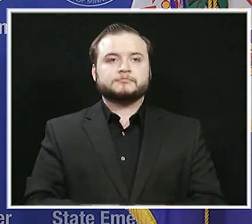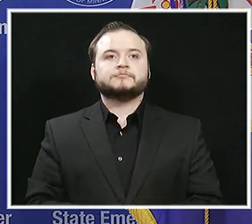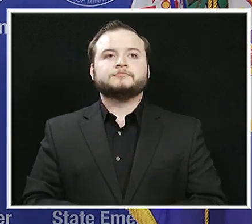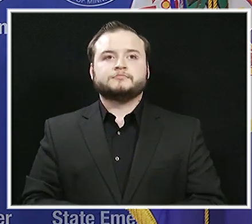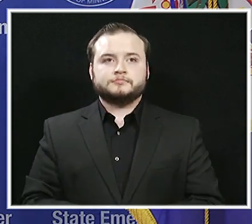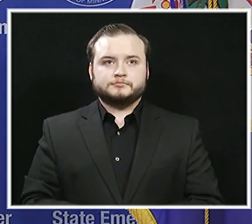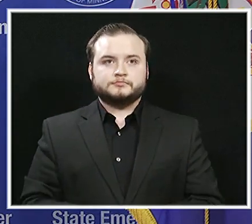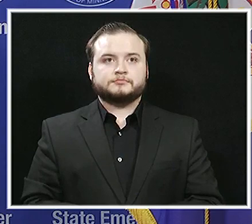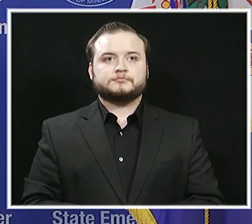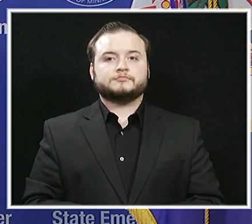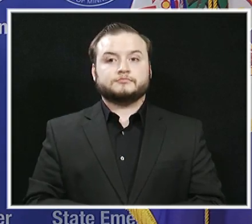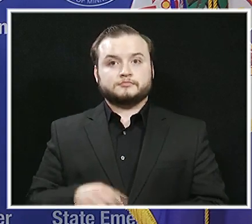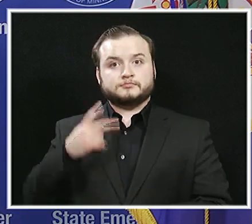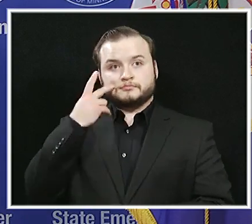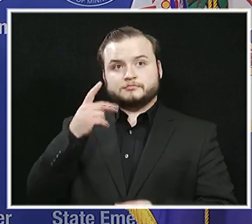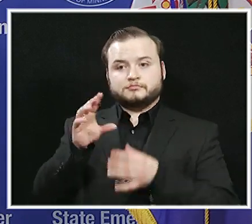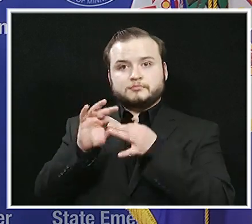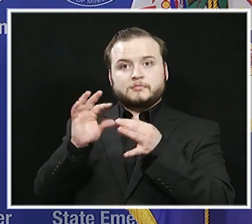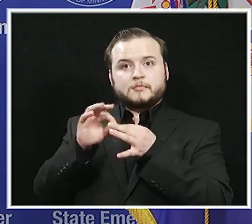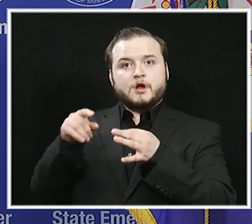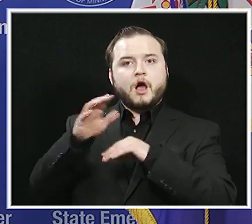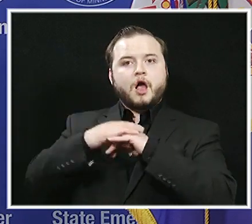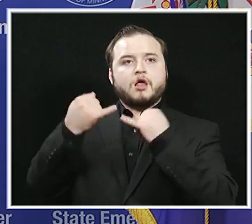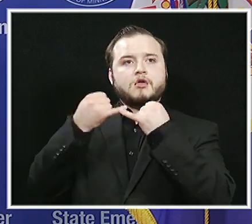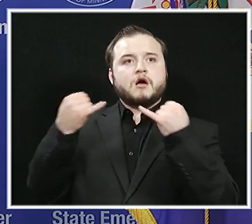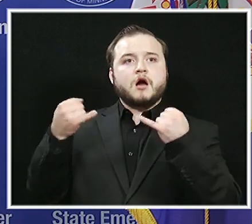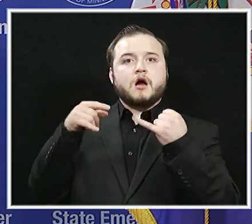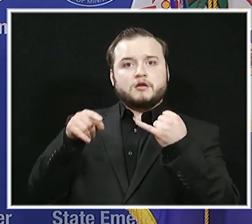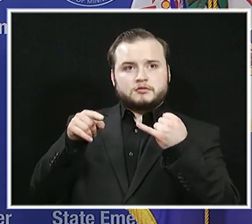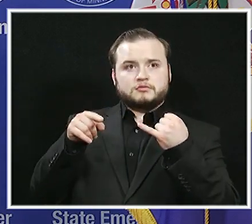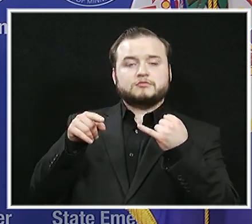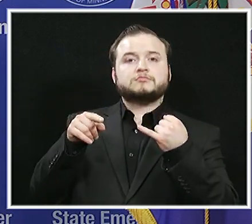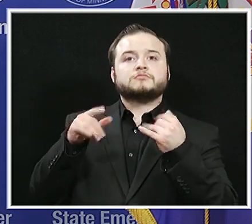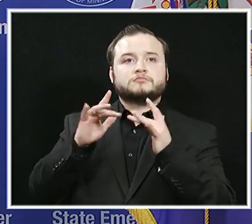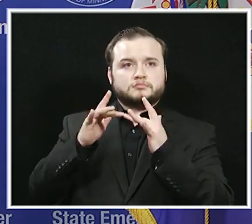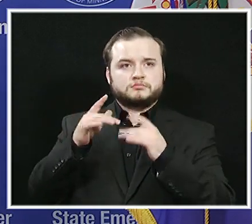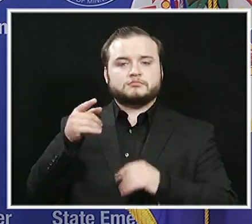I'm asking you all to now get online if you need to, comment on this elective surgery, check where we have,